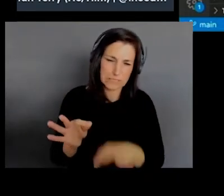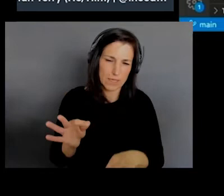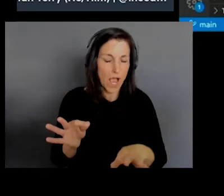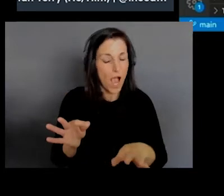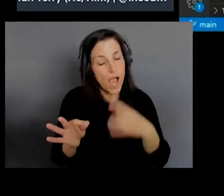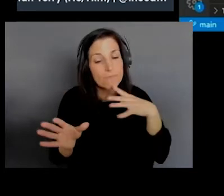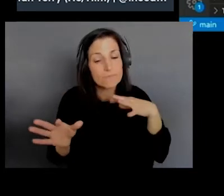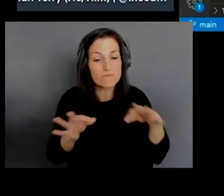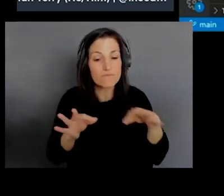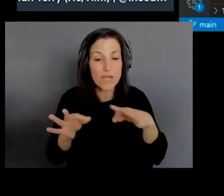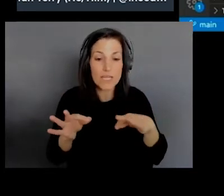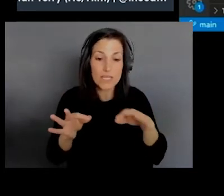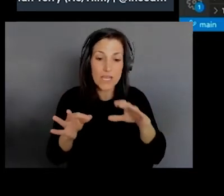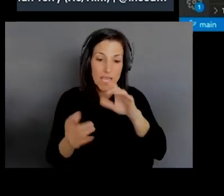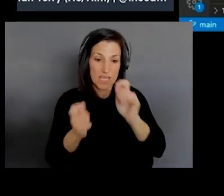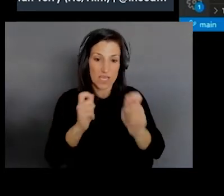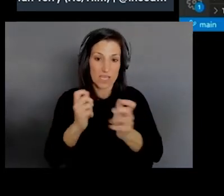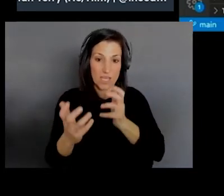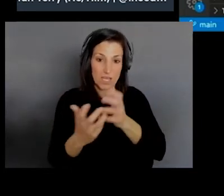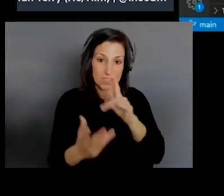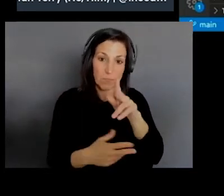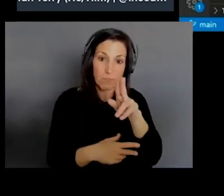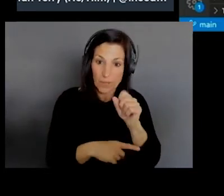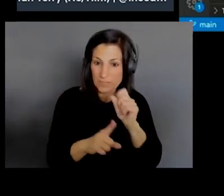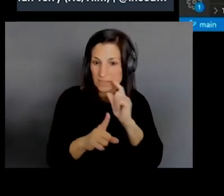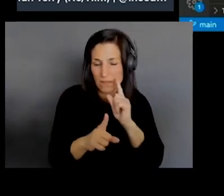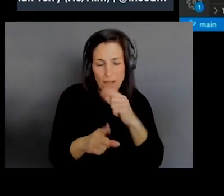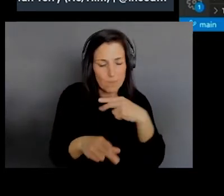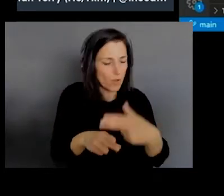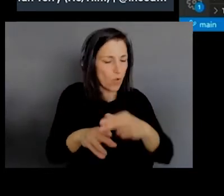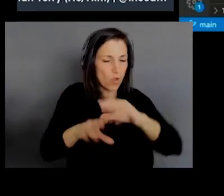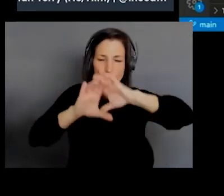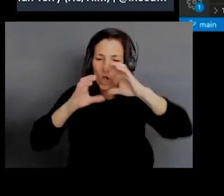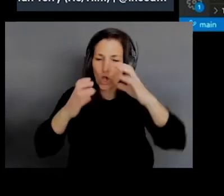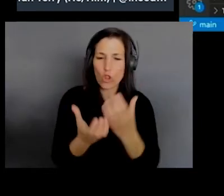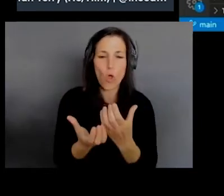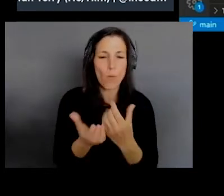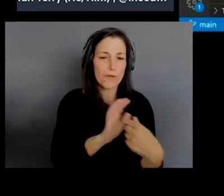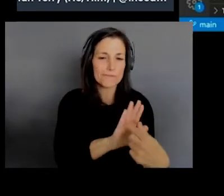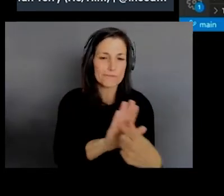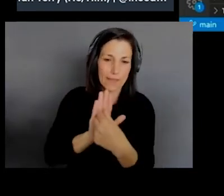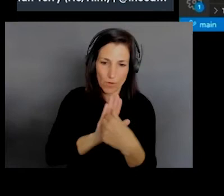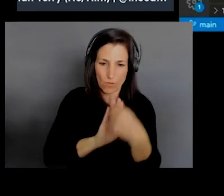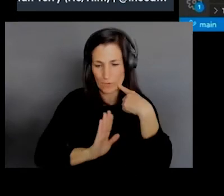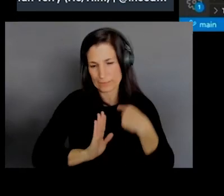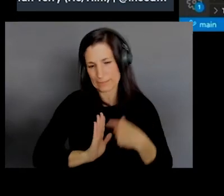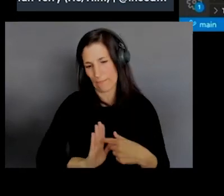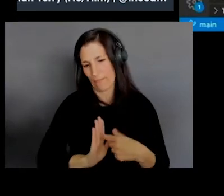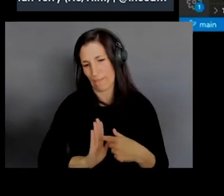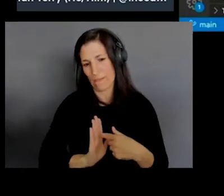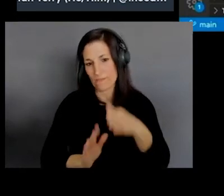I'm just calling it global demo as an example. And then if you remember, attached to the bus is a rule